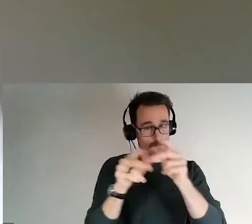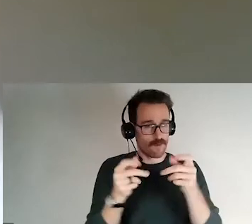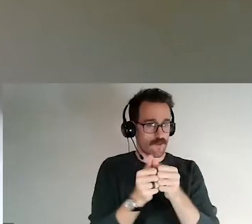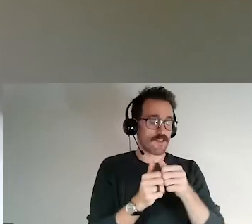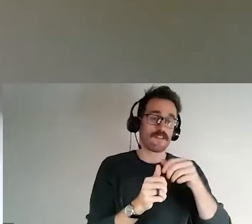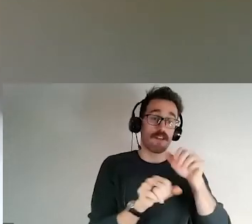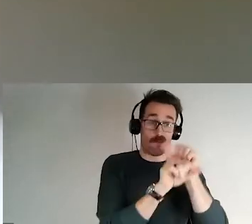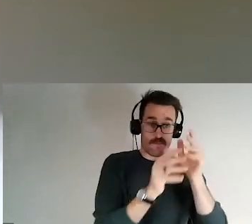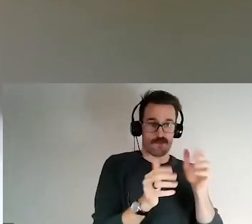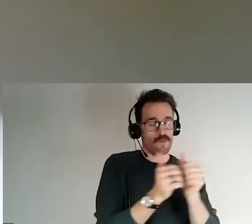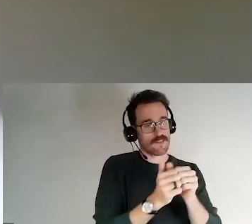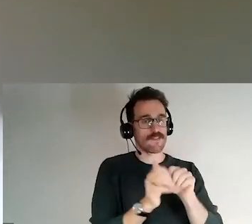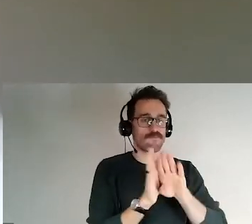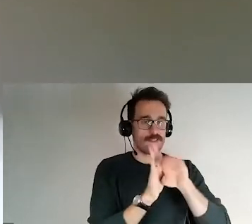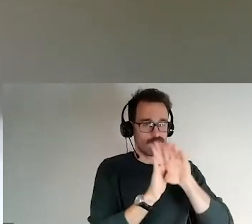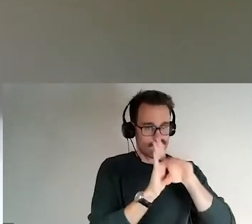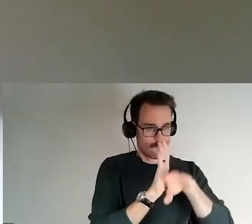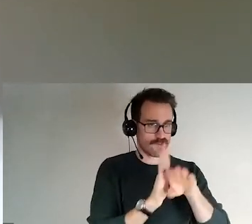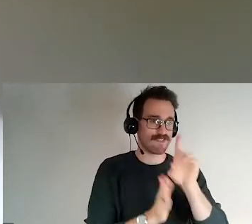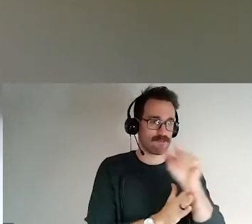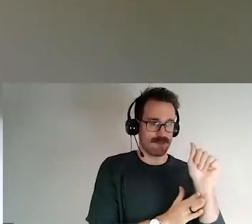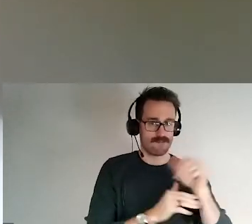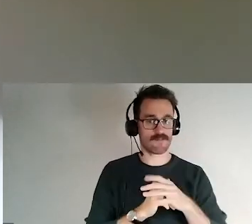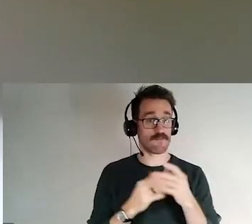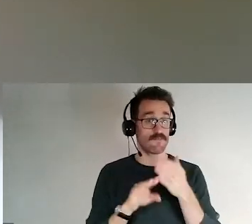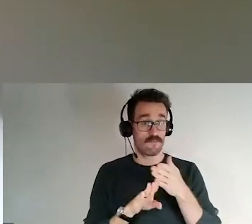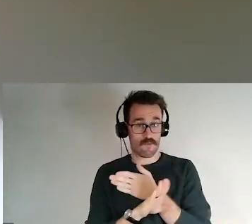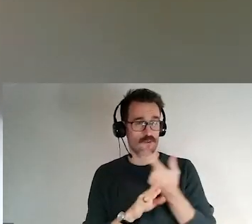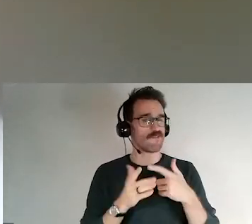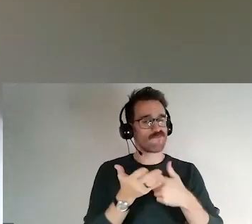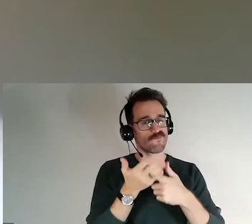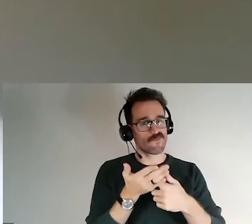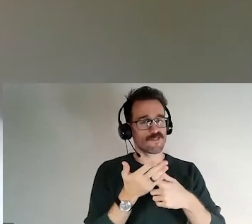introduce our presenters, I'd like to talk just a bit about what is meant by episodic disabilities.